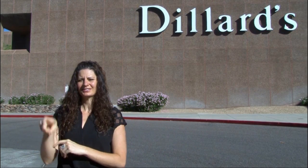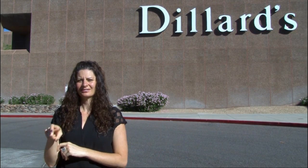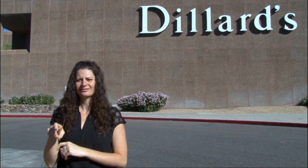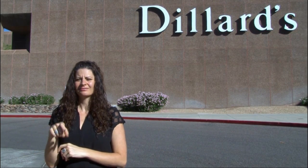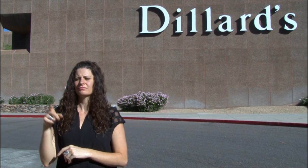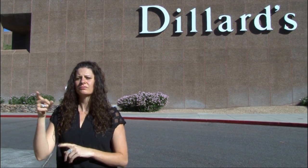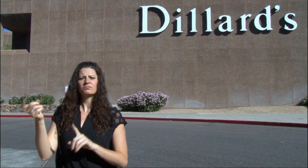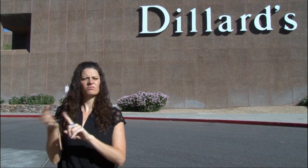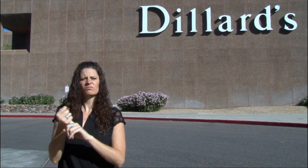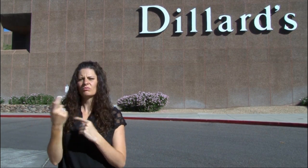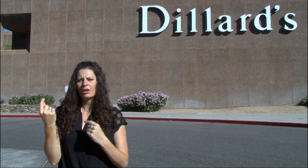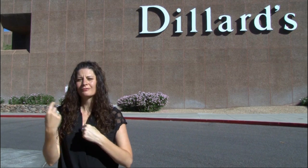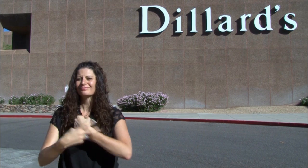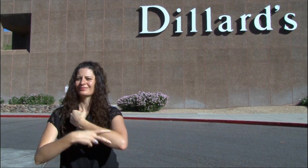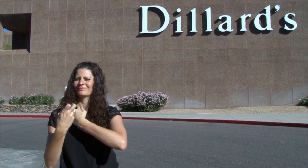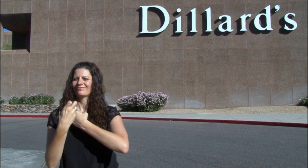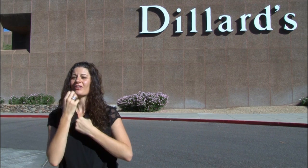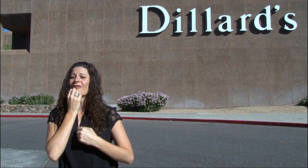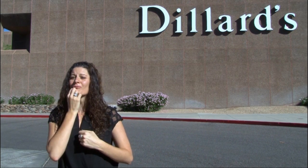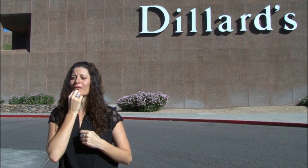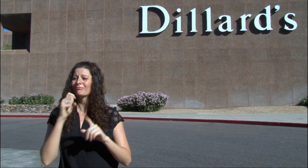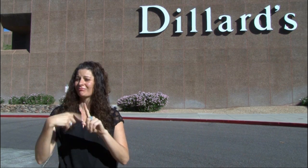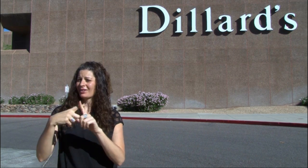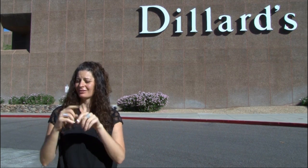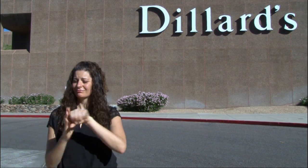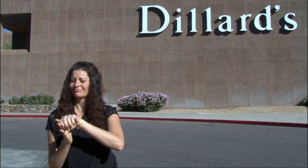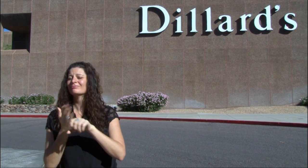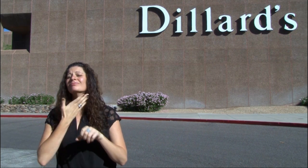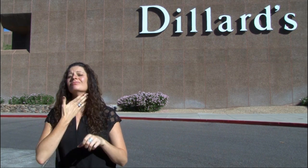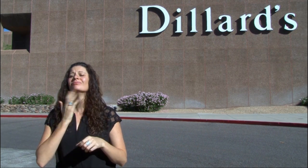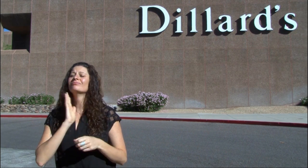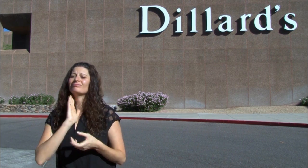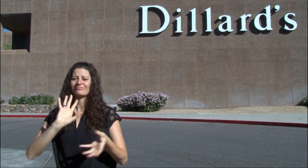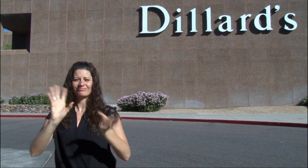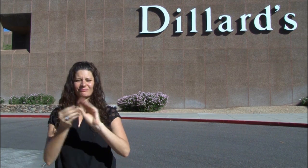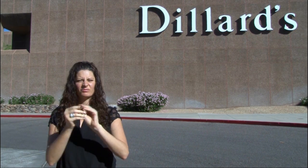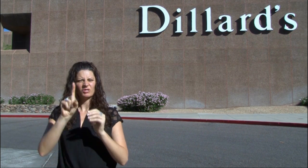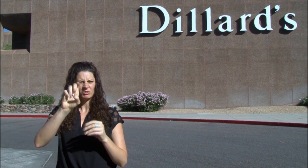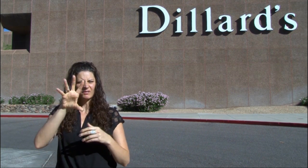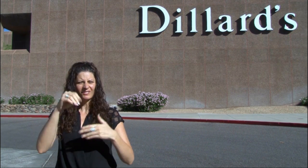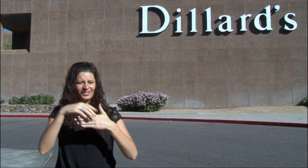and cologne from a Dillards like this in Texas. The Cowboys announced that they will fine